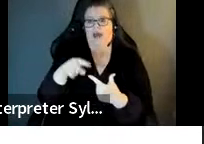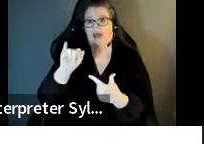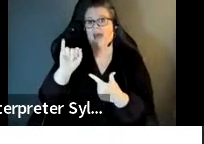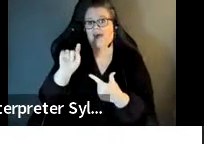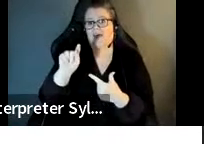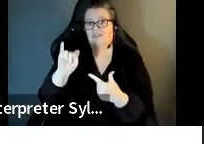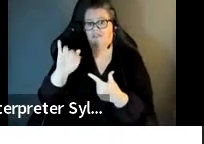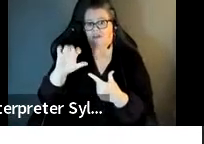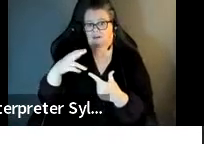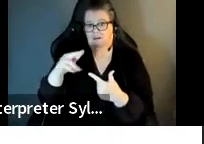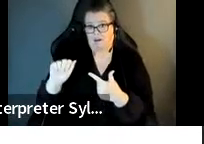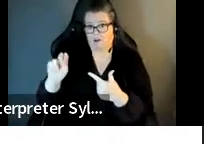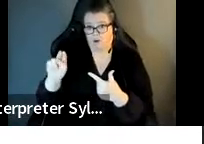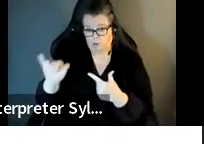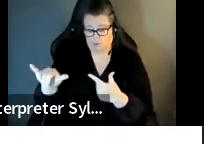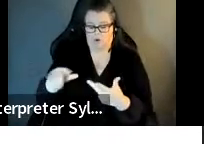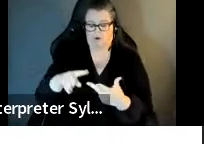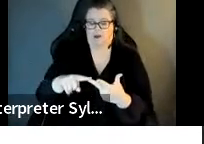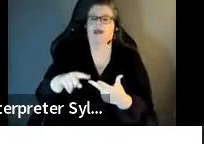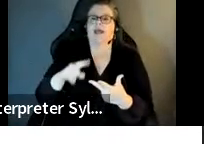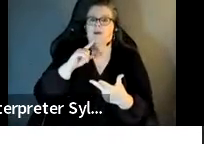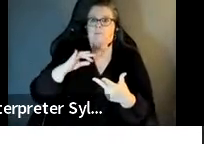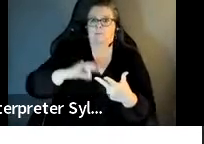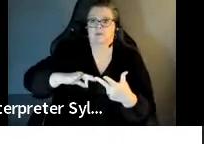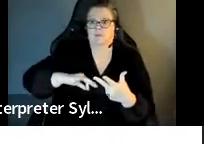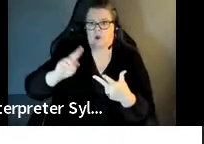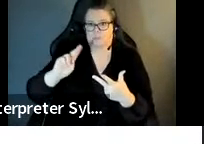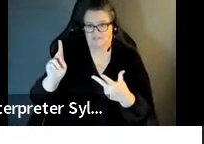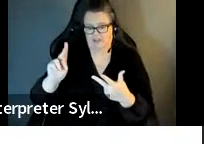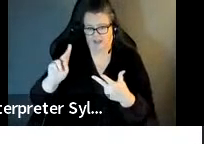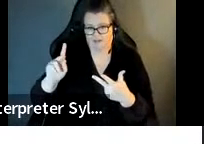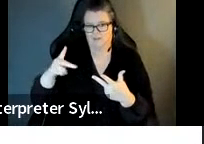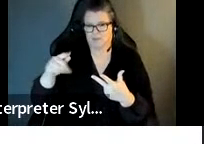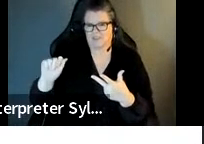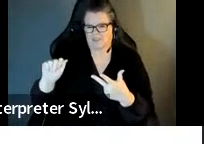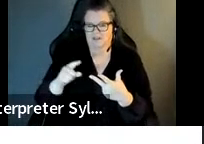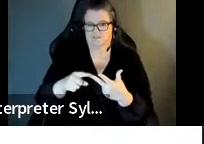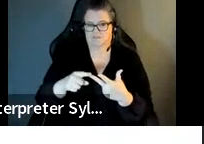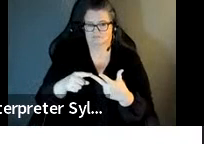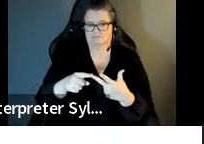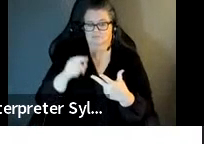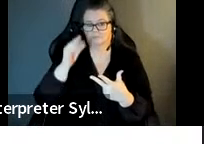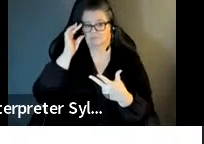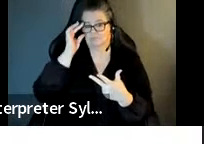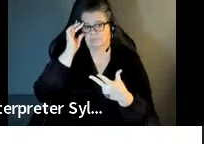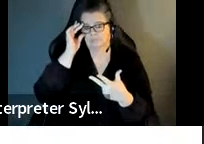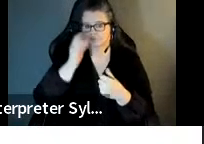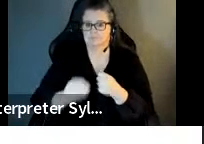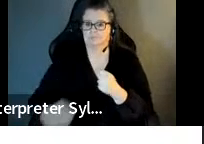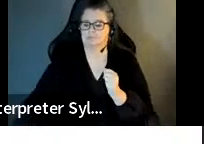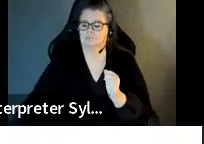And third in Pittsburgh, Pennsylvania.